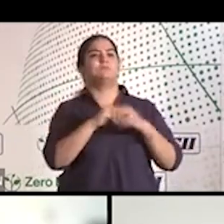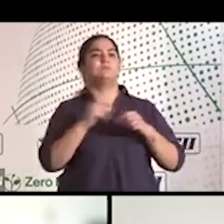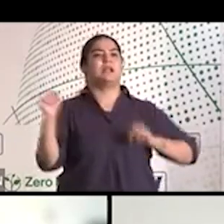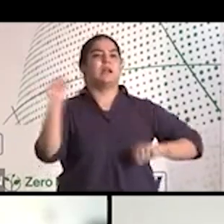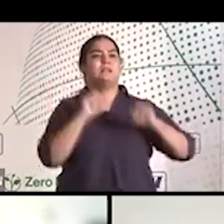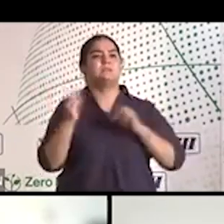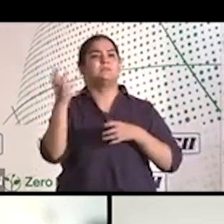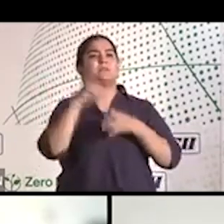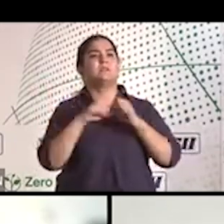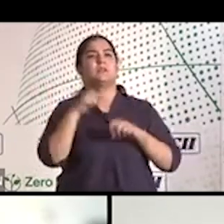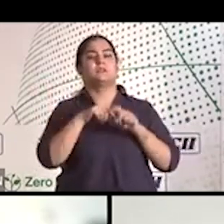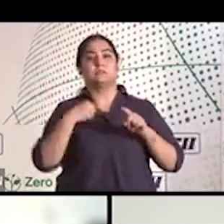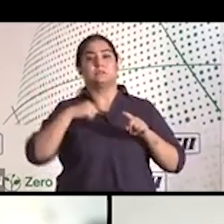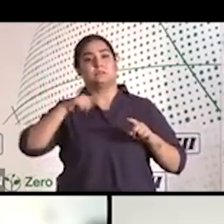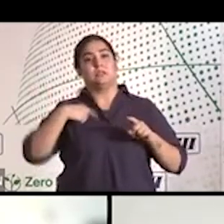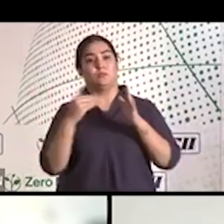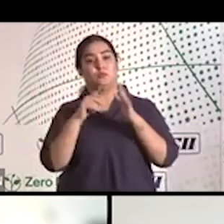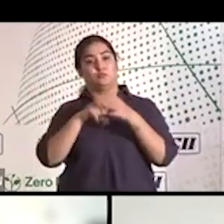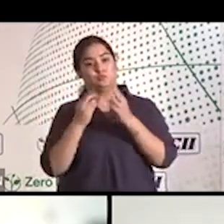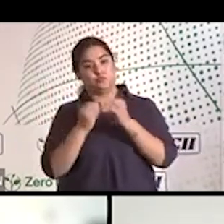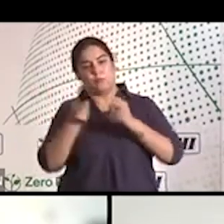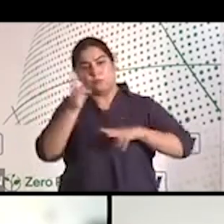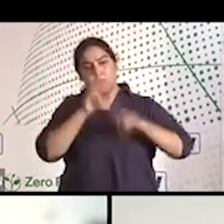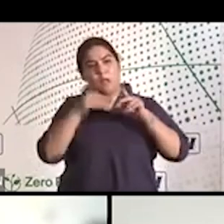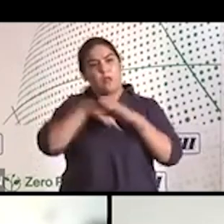mapping in the year 2014,